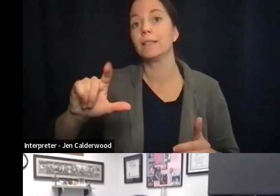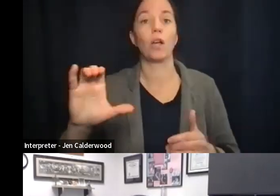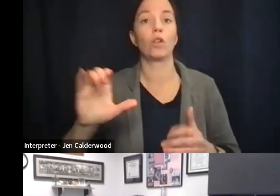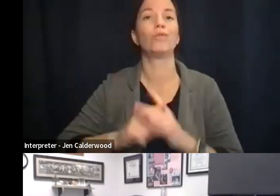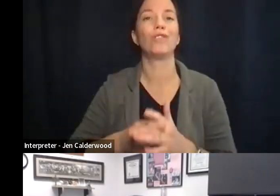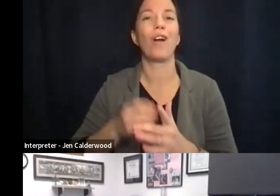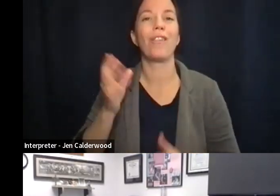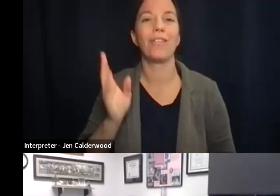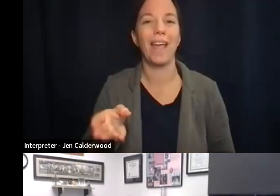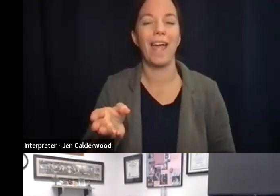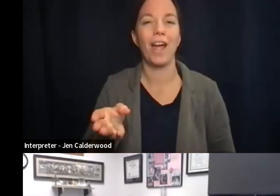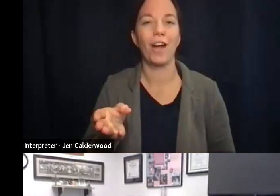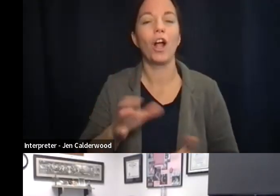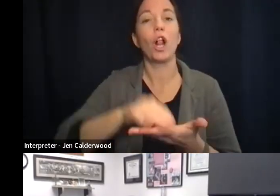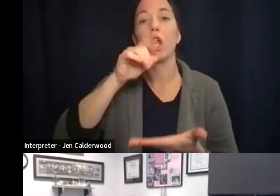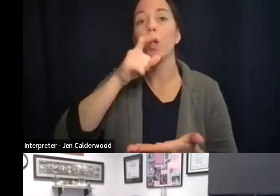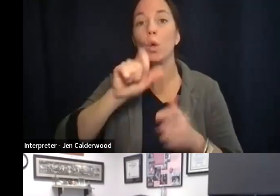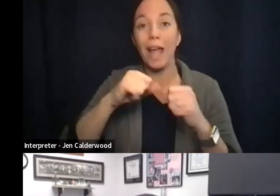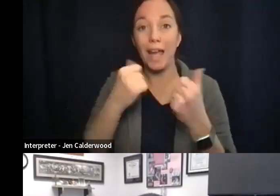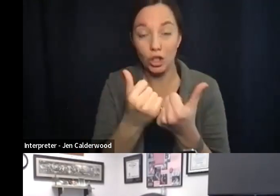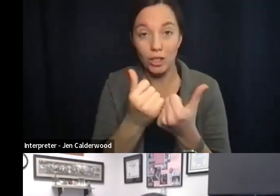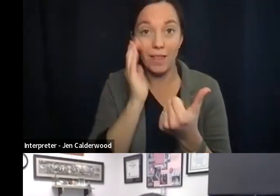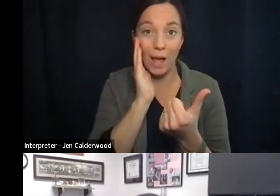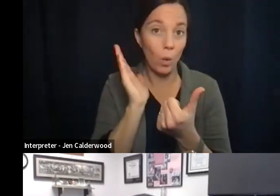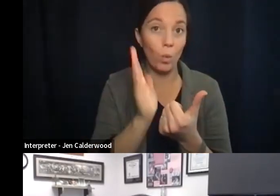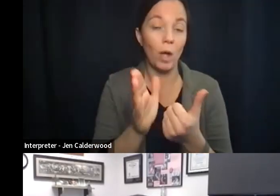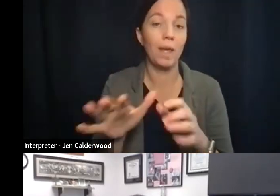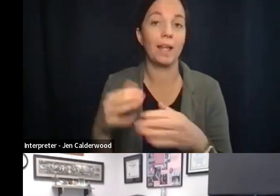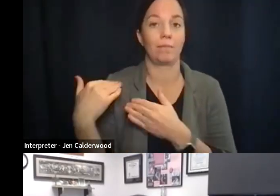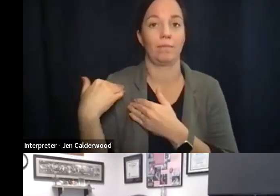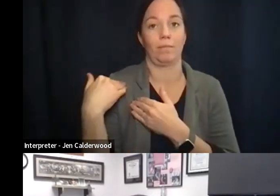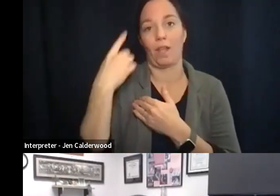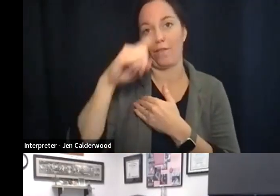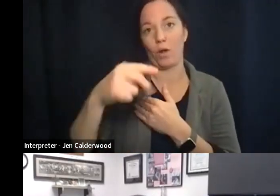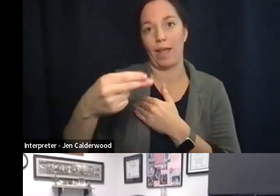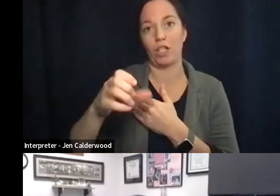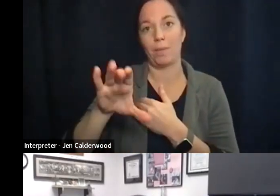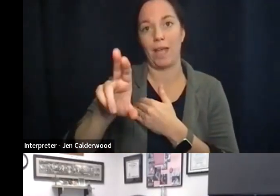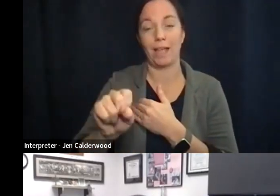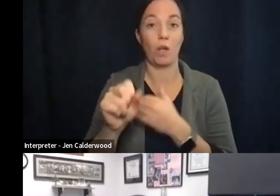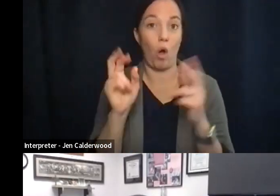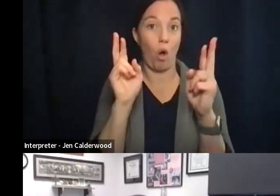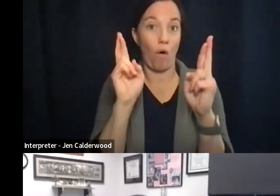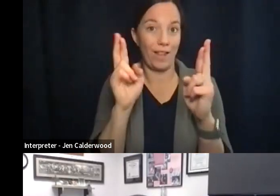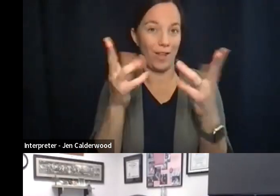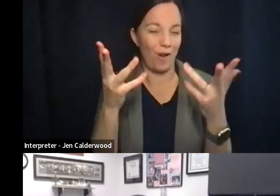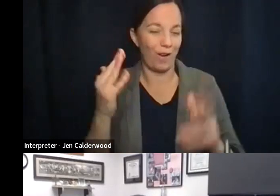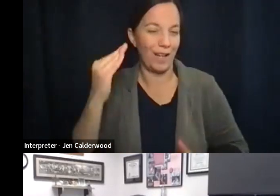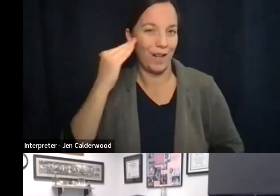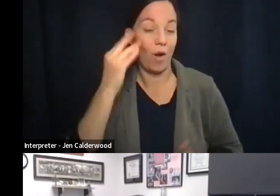It was quite a knowledge place to go to learn about what was happening in my state. I encourage SILCs to first start there.